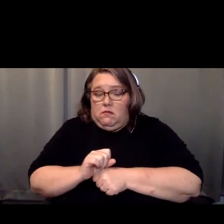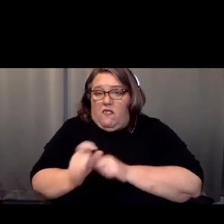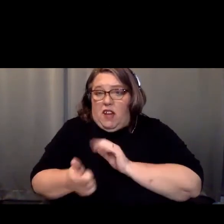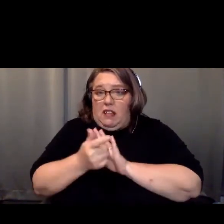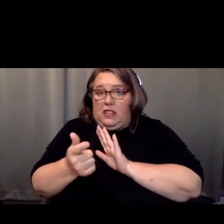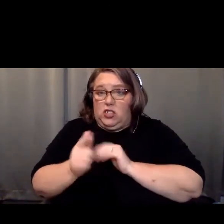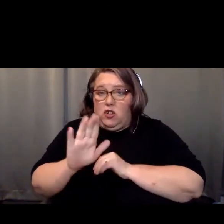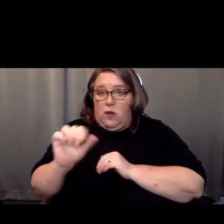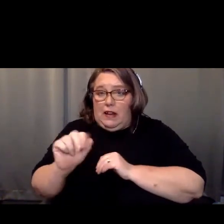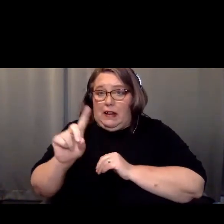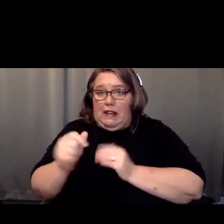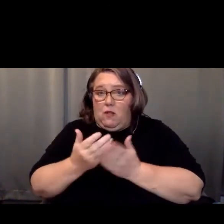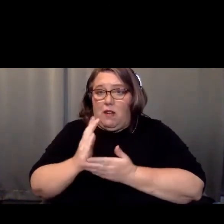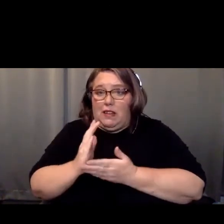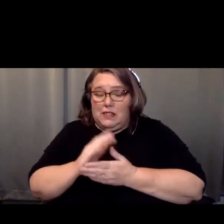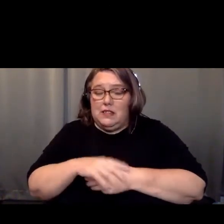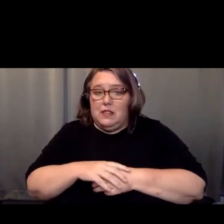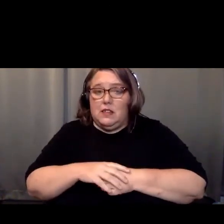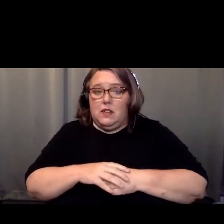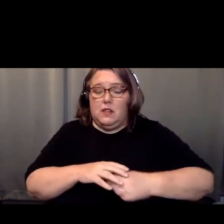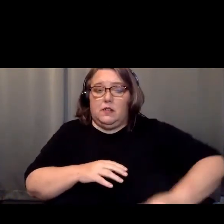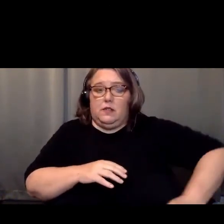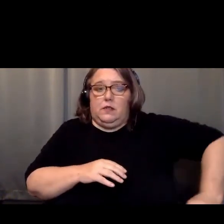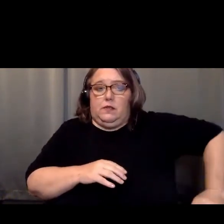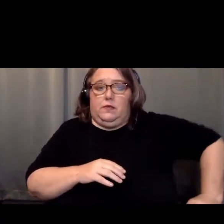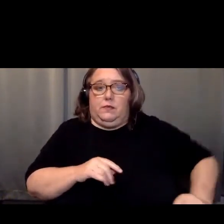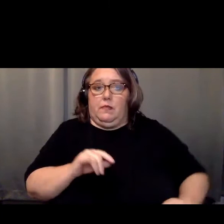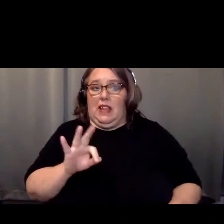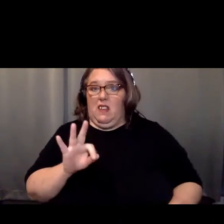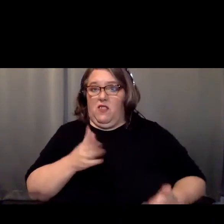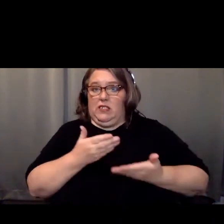of your ADA rights, if there's evidence,